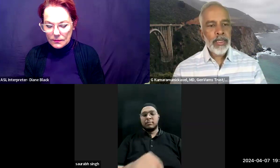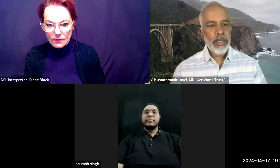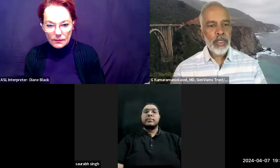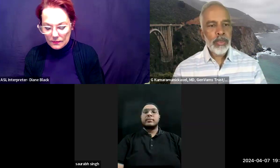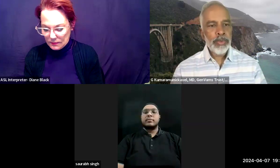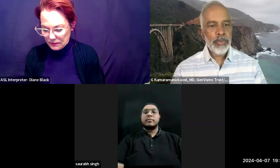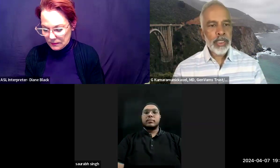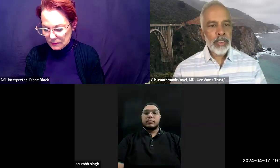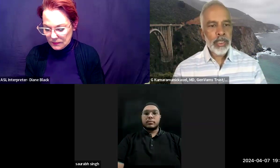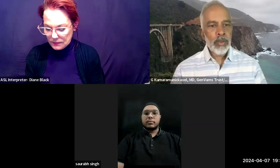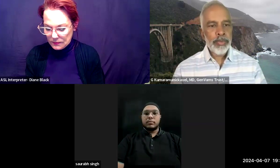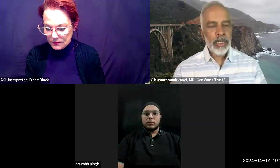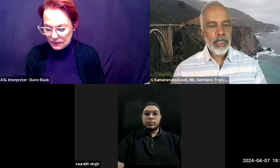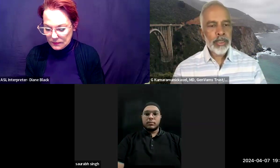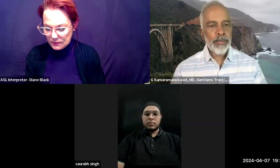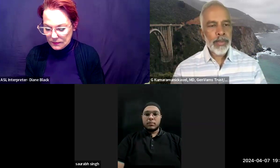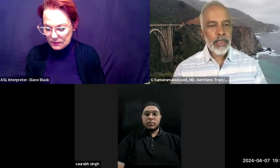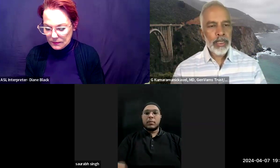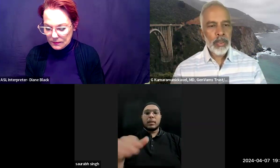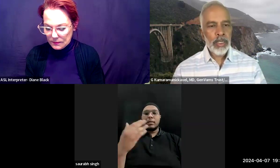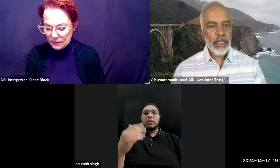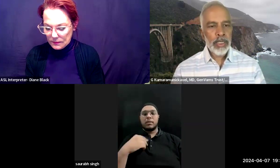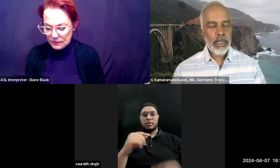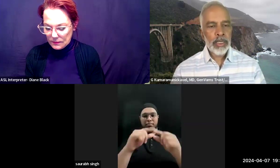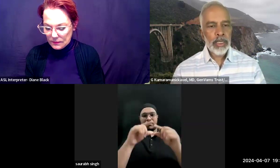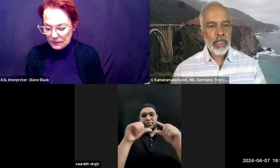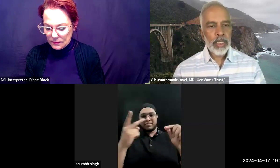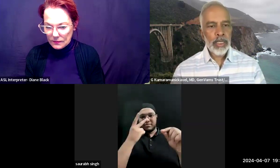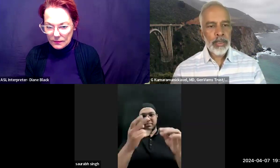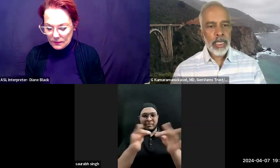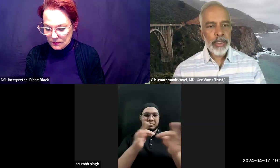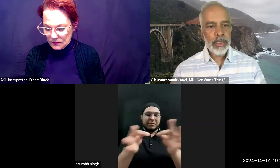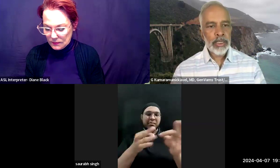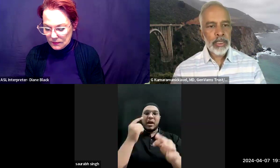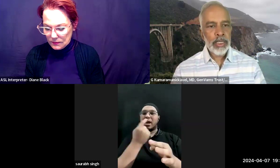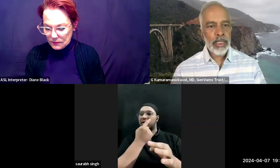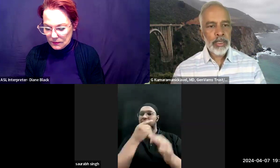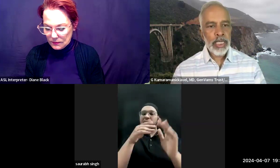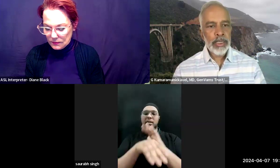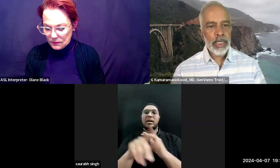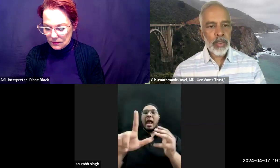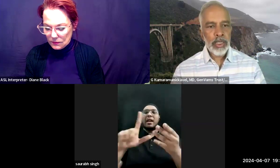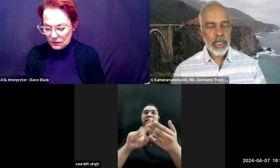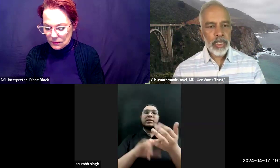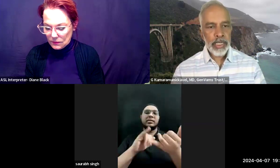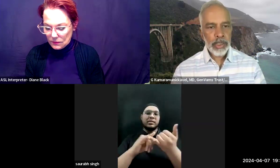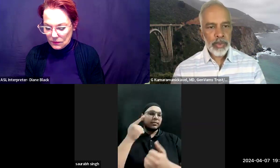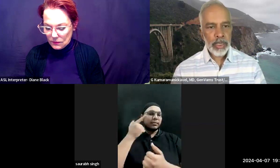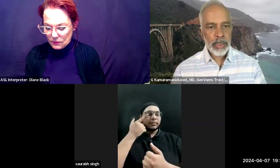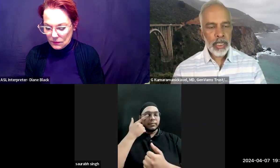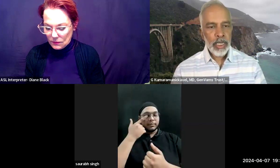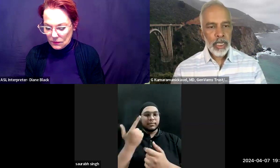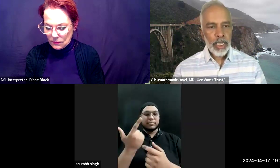and then you have the pupilary opening and then you have the lens. Lens and cnea are transparent.